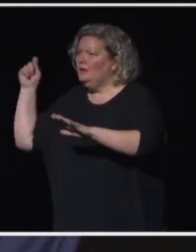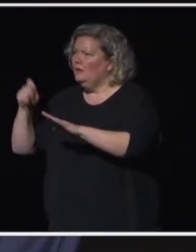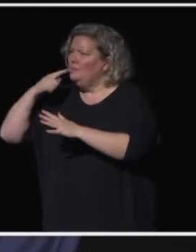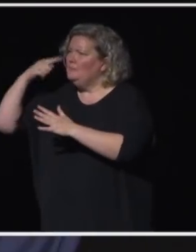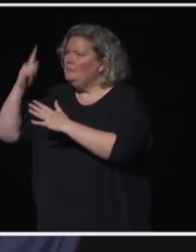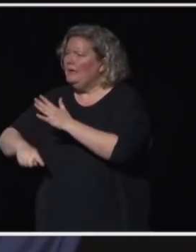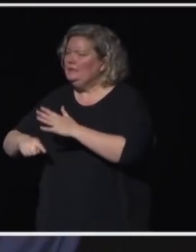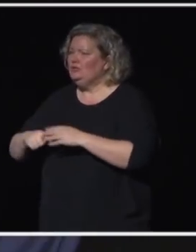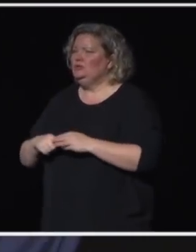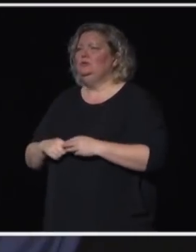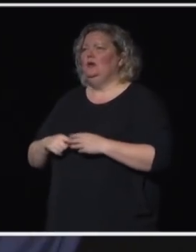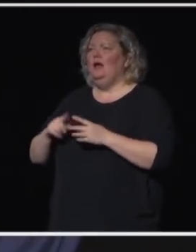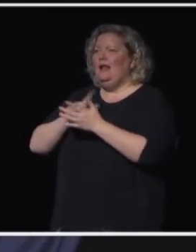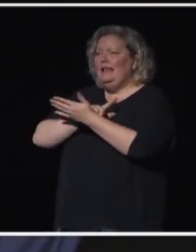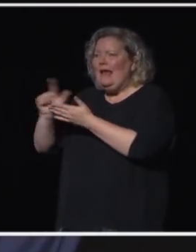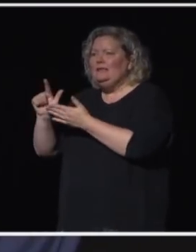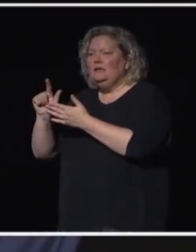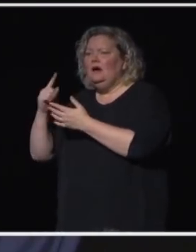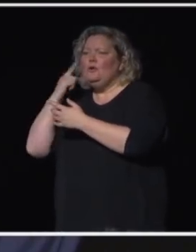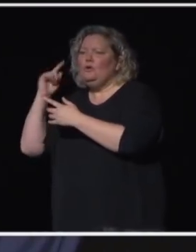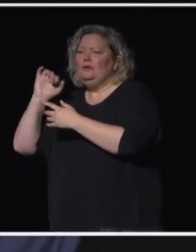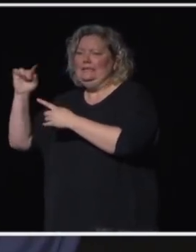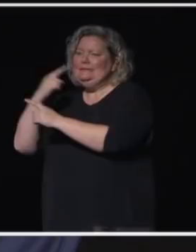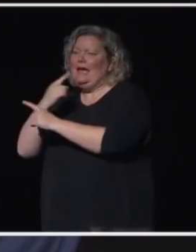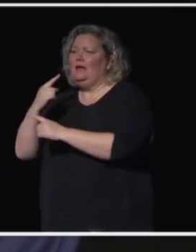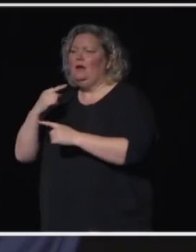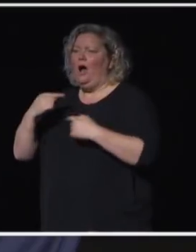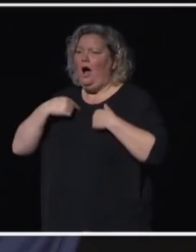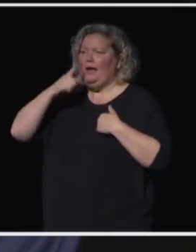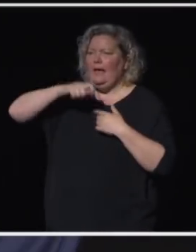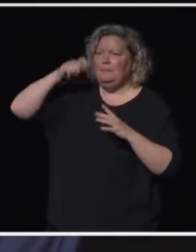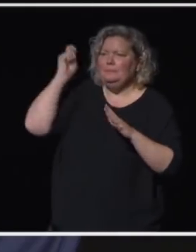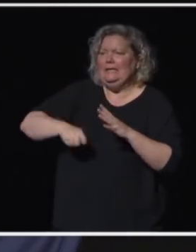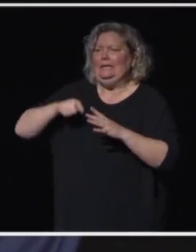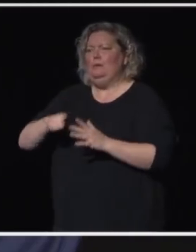Either I can beat him or the police. Maybe that saved me. Maybe it didn't.